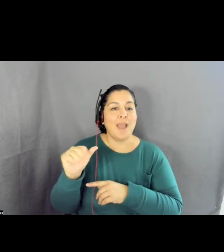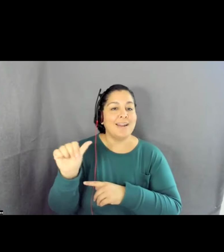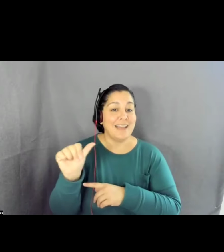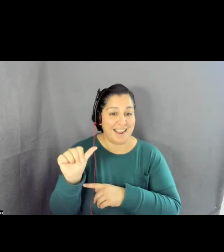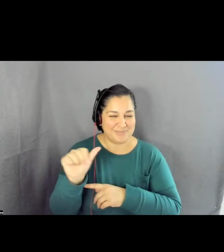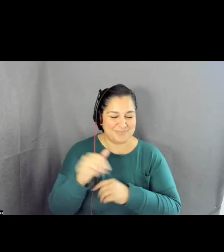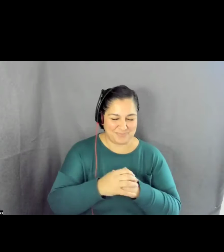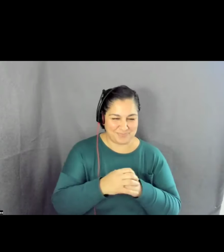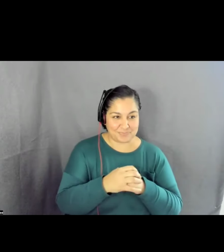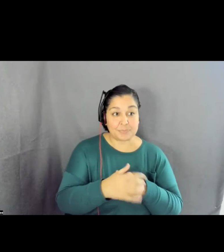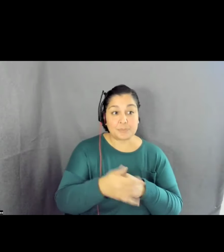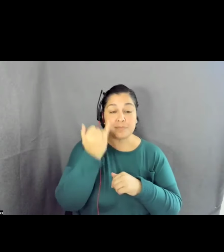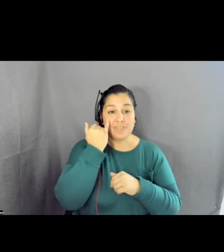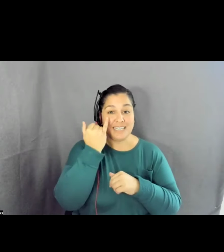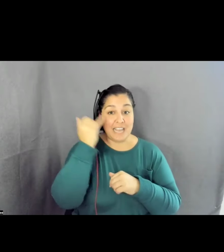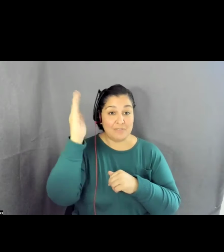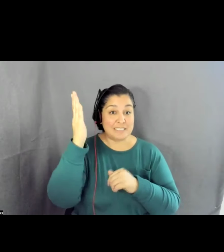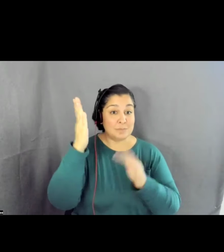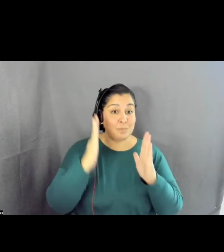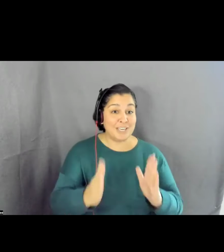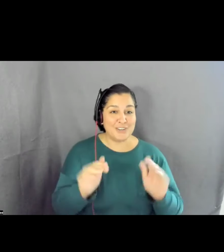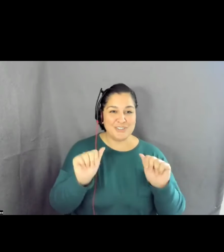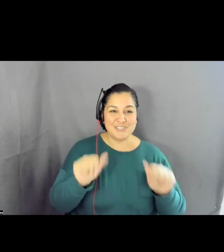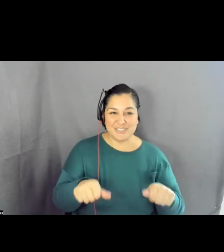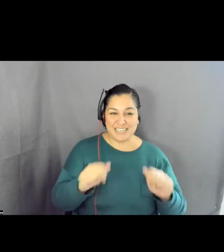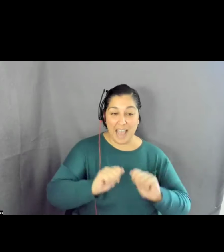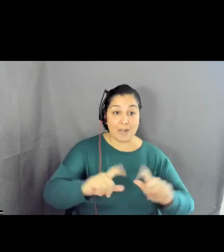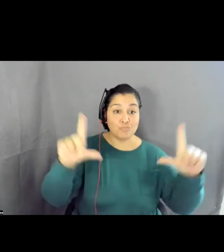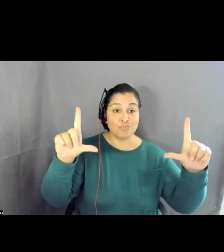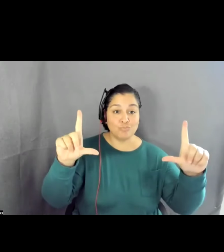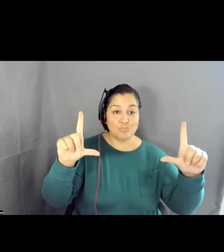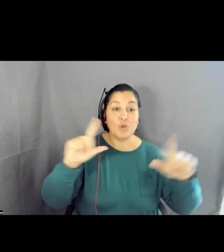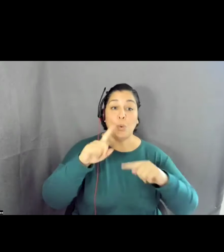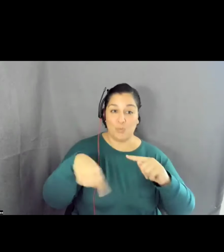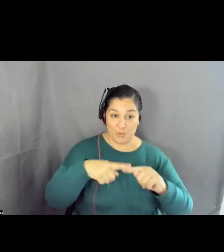If our speakers could please turn on your camera when you're being introduced. So I'd like to begin with Yanira.